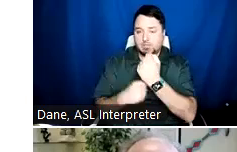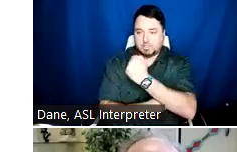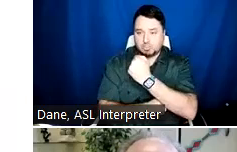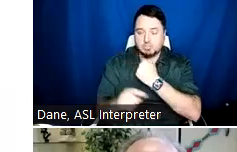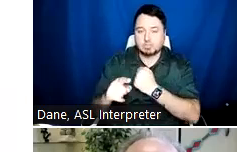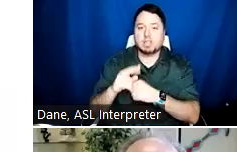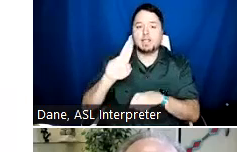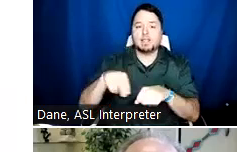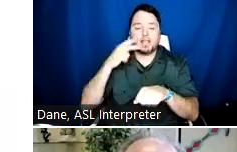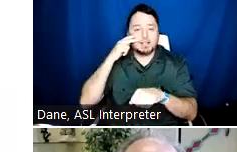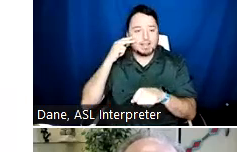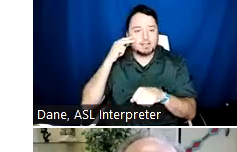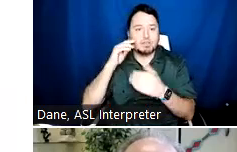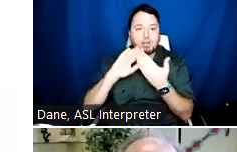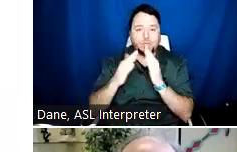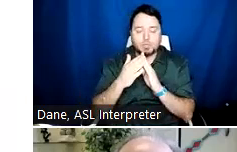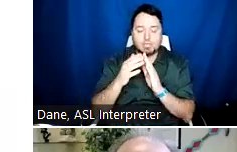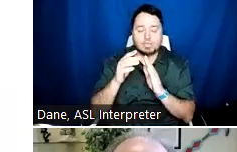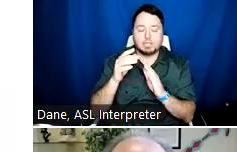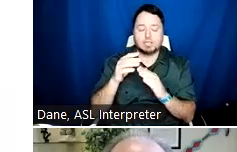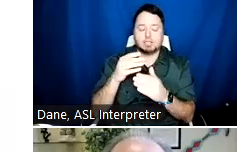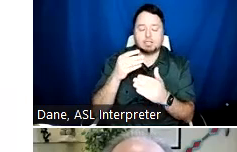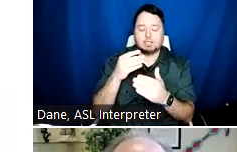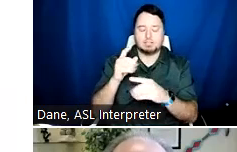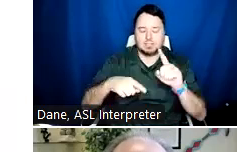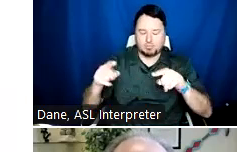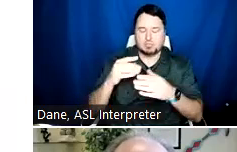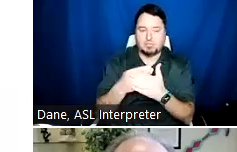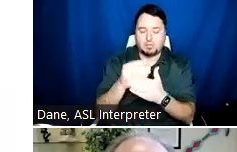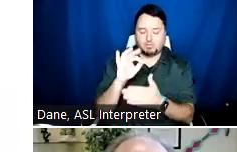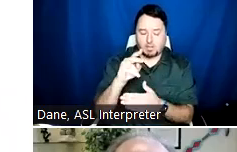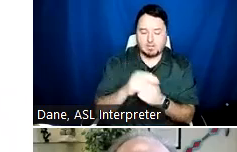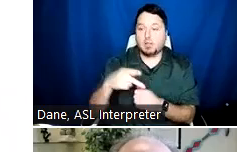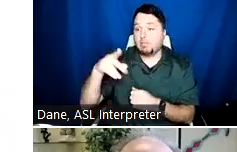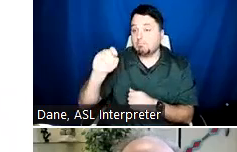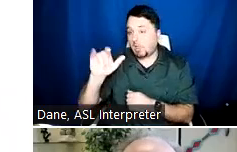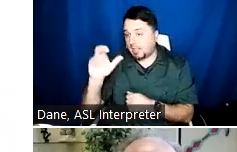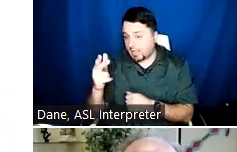Financial Institutions Network, Potlatch Fund, Longhouse Media, and Northwest Native